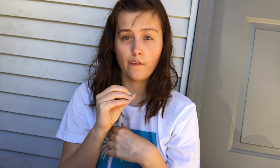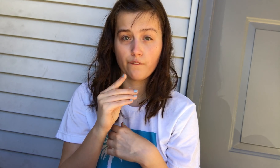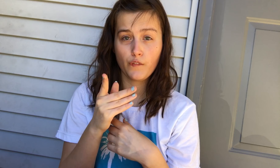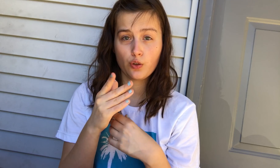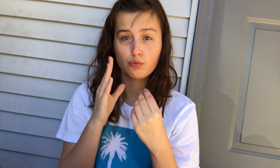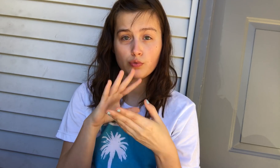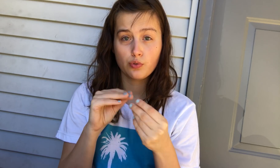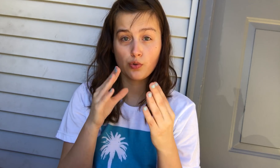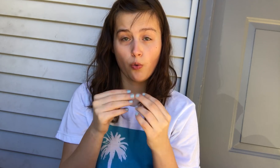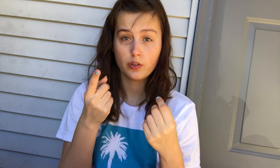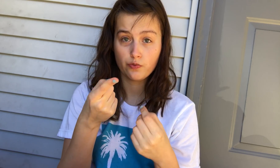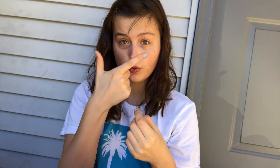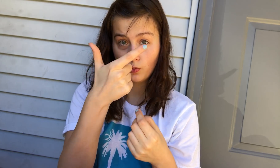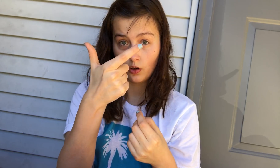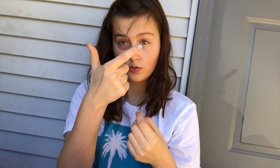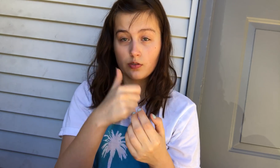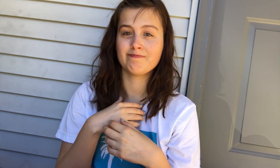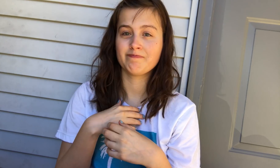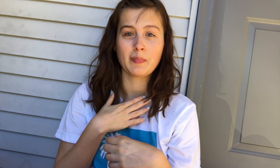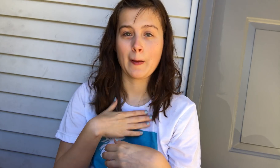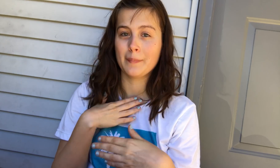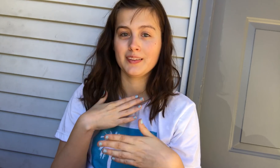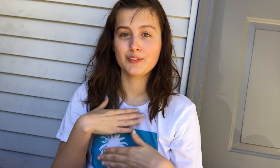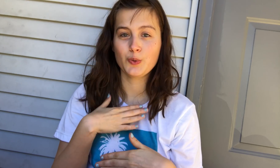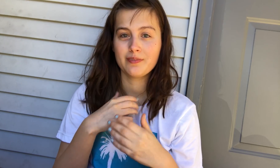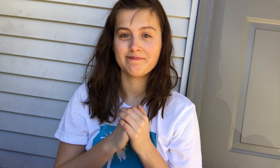There are a few stories to watch. Please enjoy.